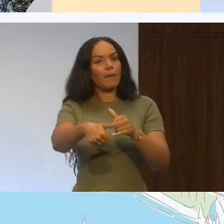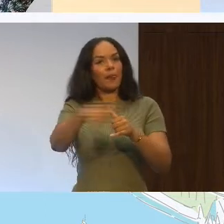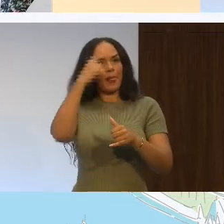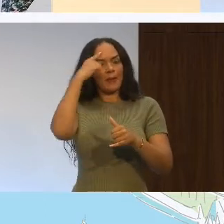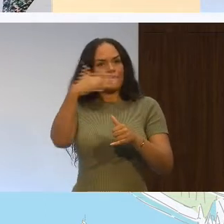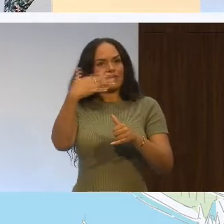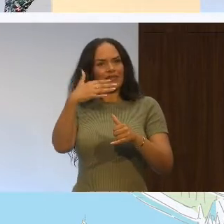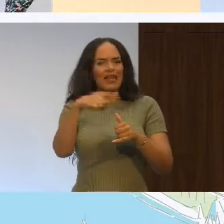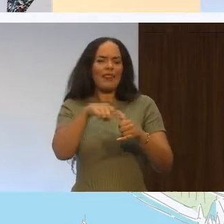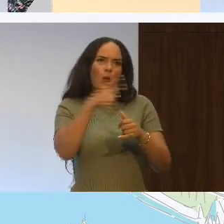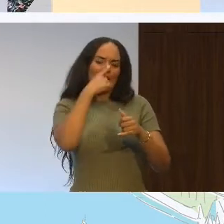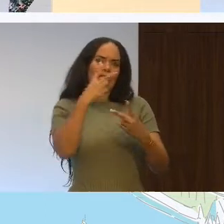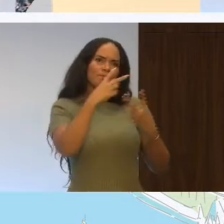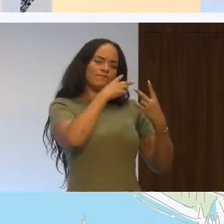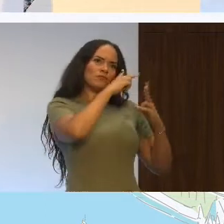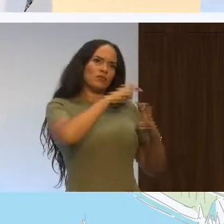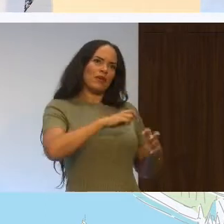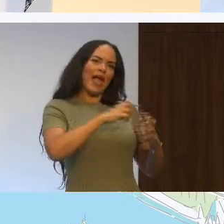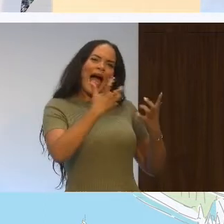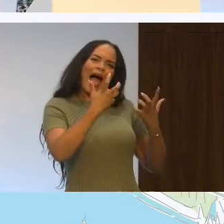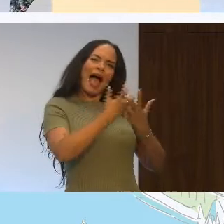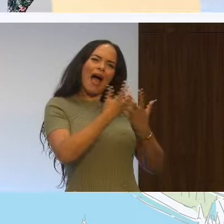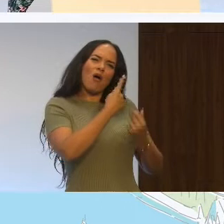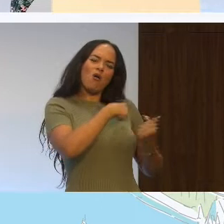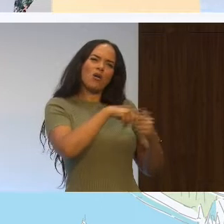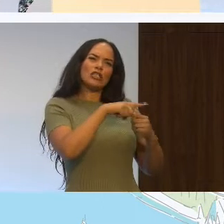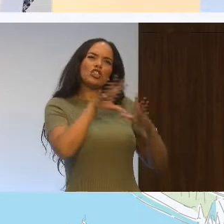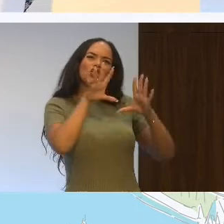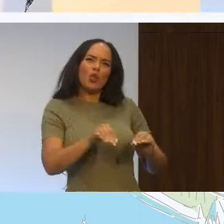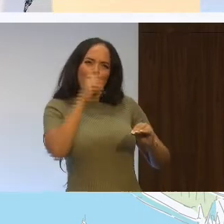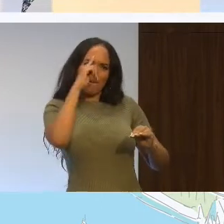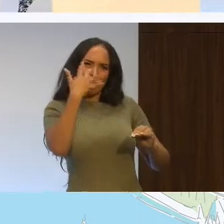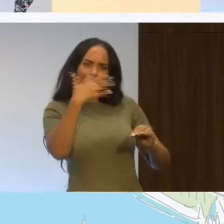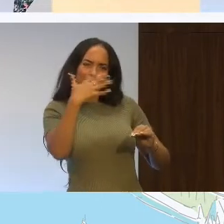So does that stop because of treatment? What about when people sleep or the attack stops on its own?